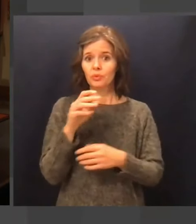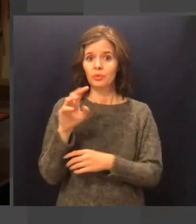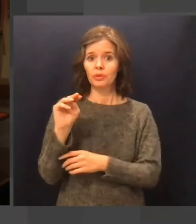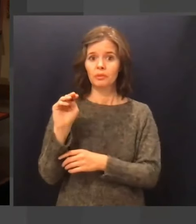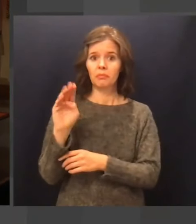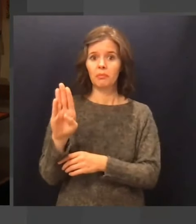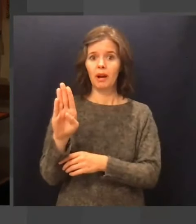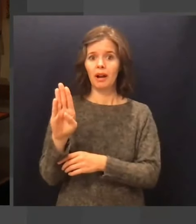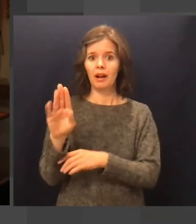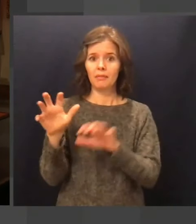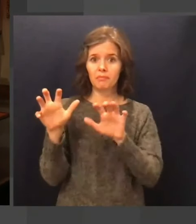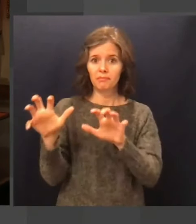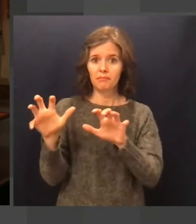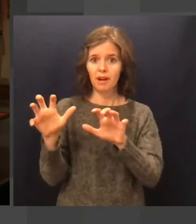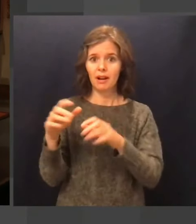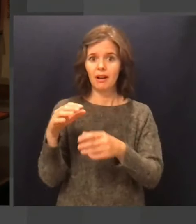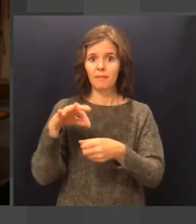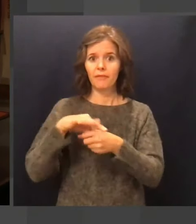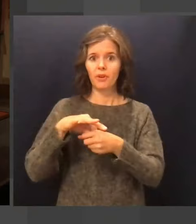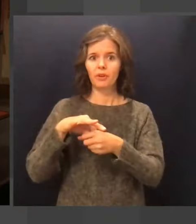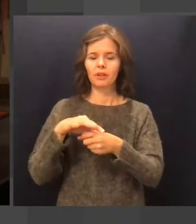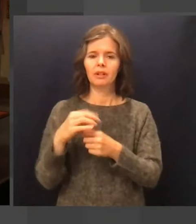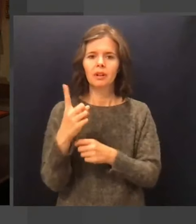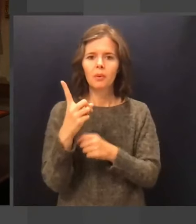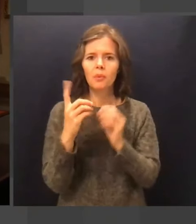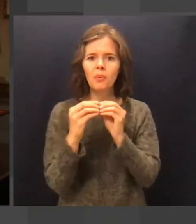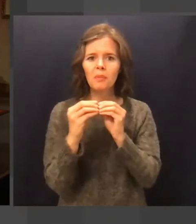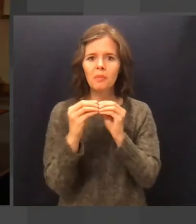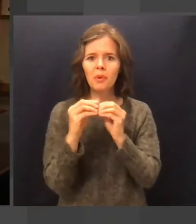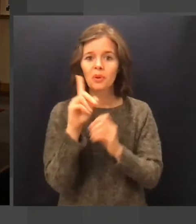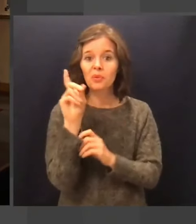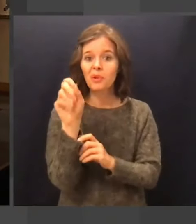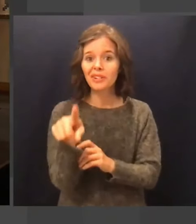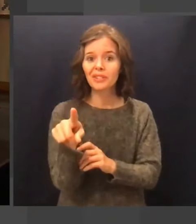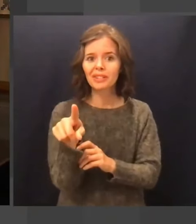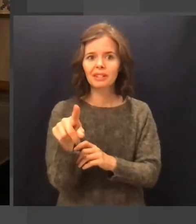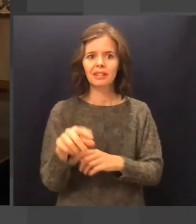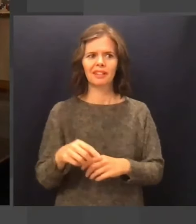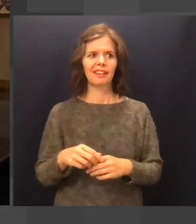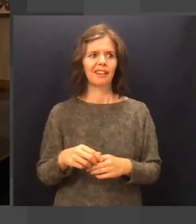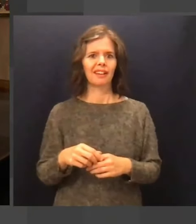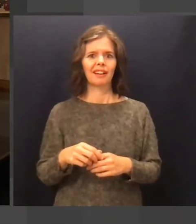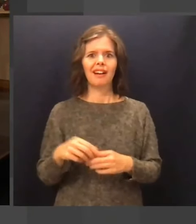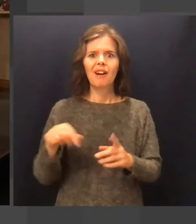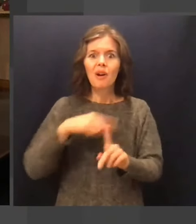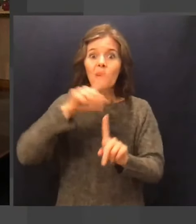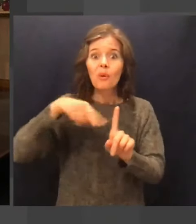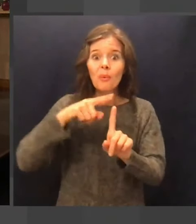BEFORE WE GET TO OUR MOB VOTE THERE IS ONE MORE QUESTION PEOPLE WANT TO KNOW.